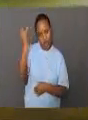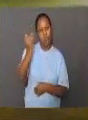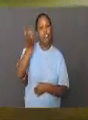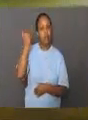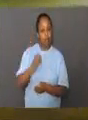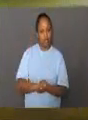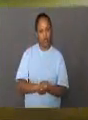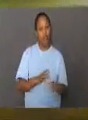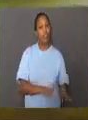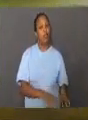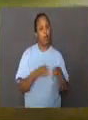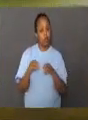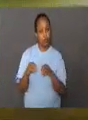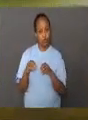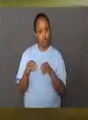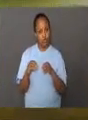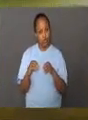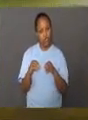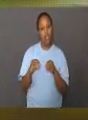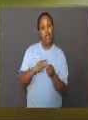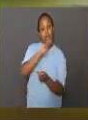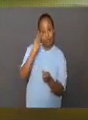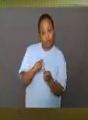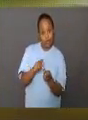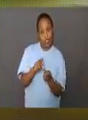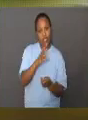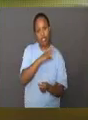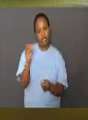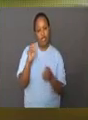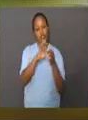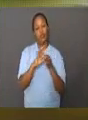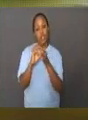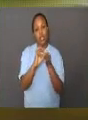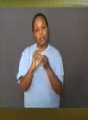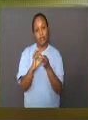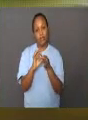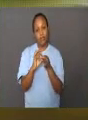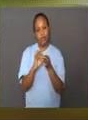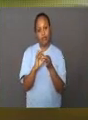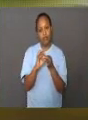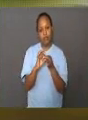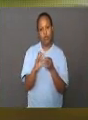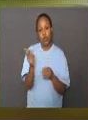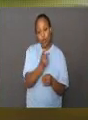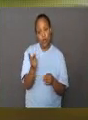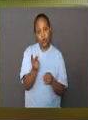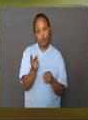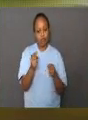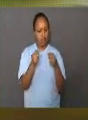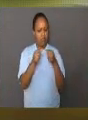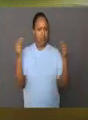students totalitarianism and socialism appear to be opposite philosophies